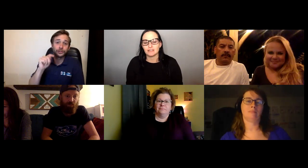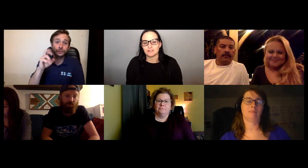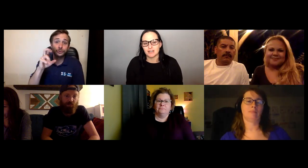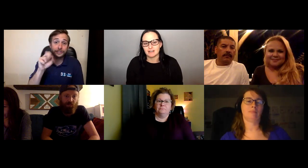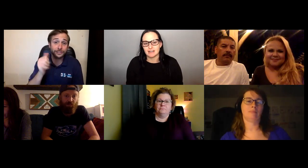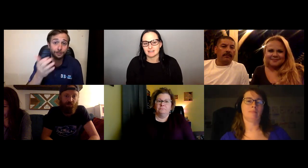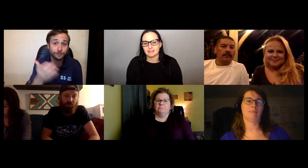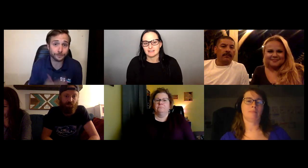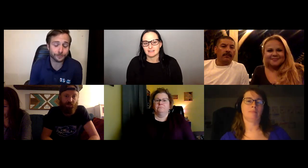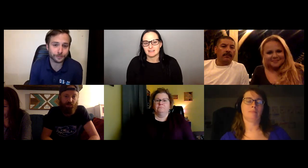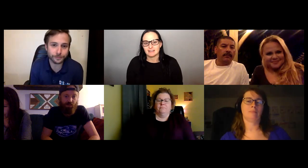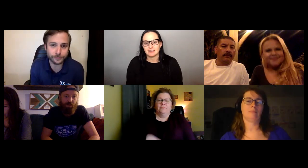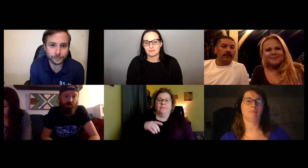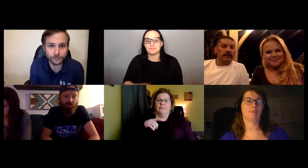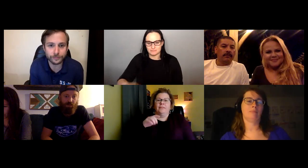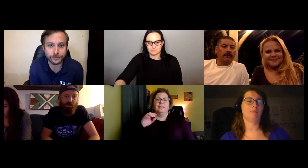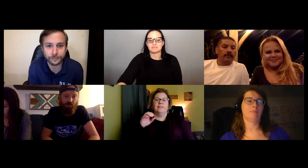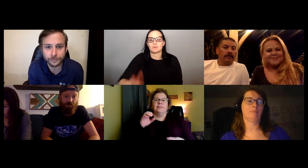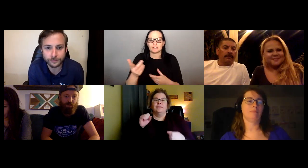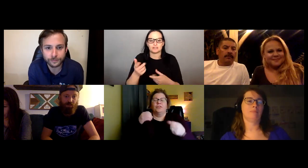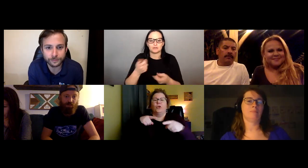thank you for sharing that